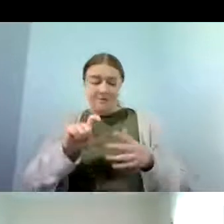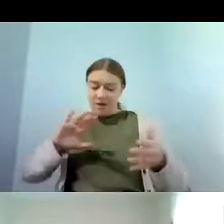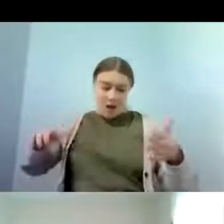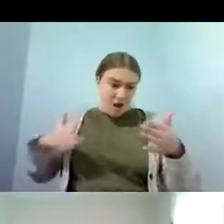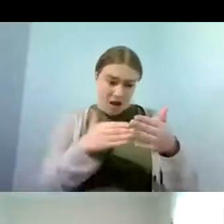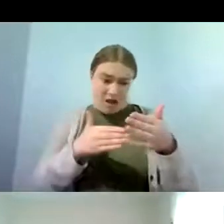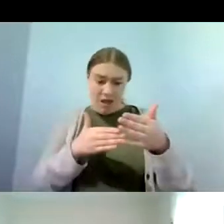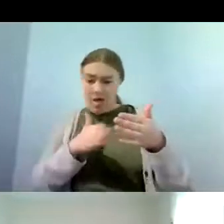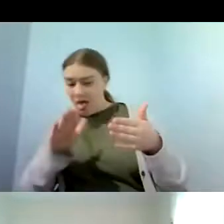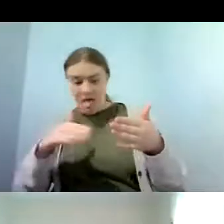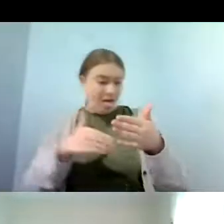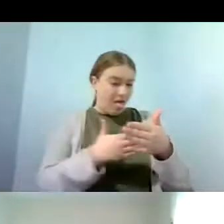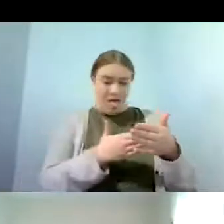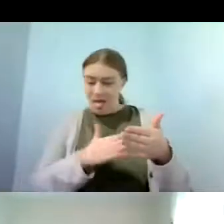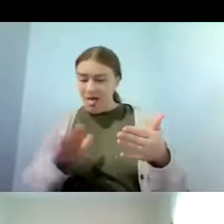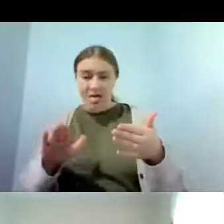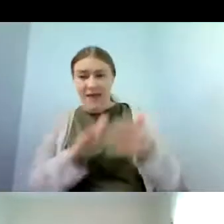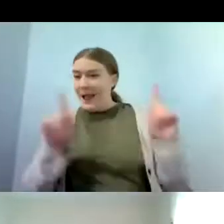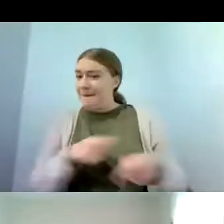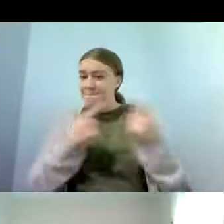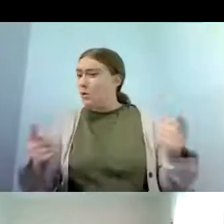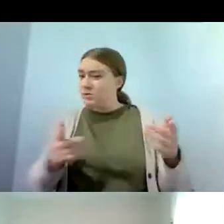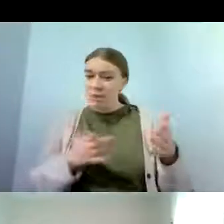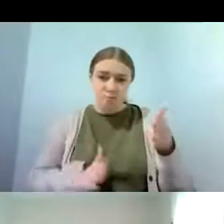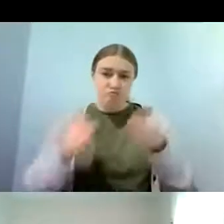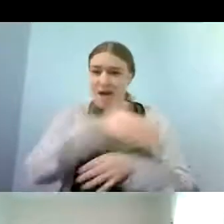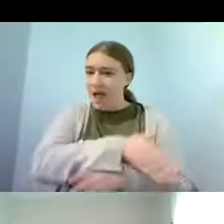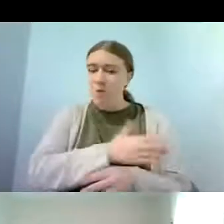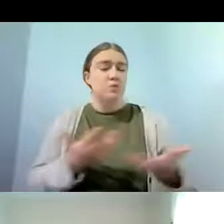the river's in a really high flood which is unlikely at the time of year they migrate